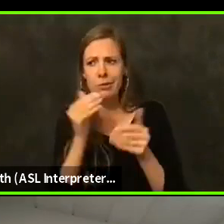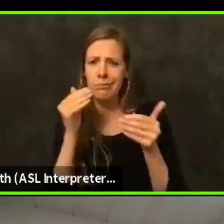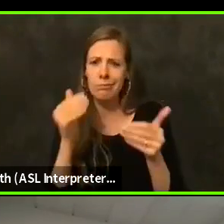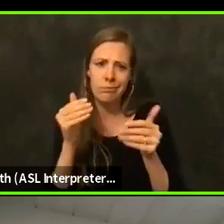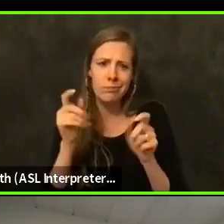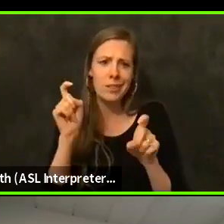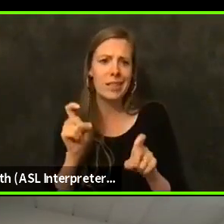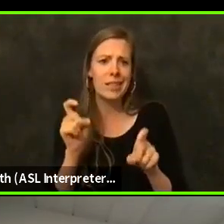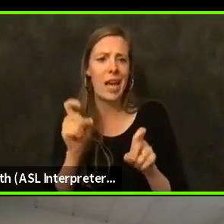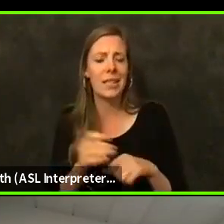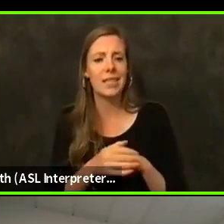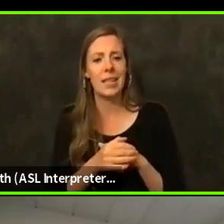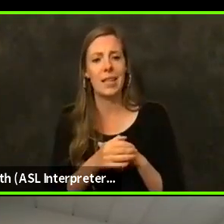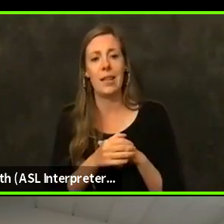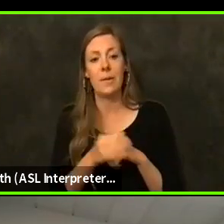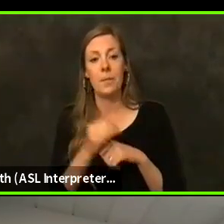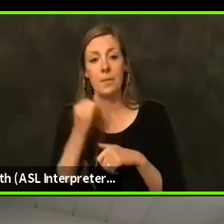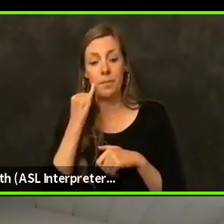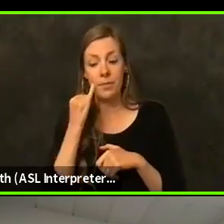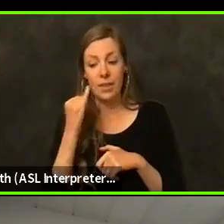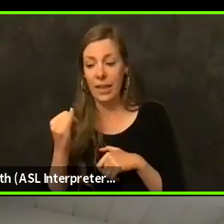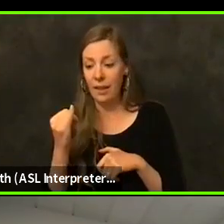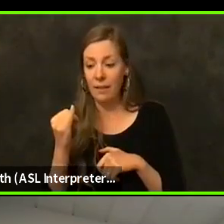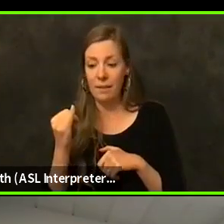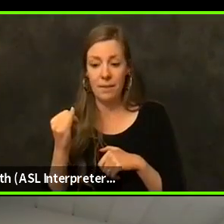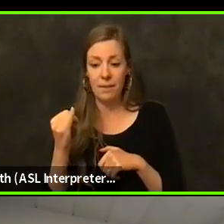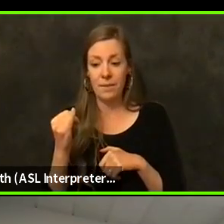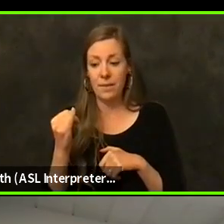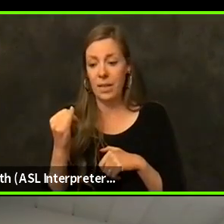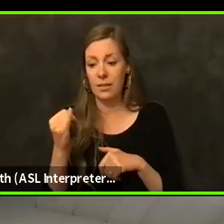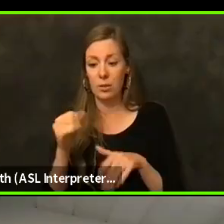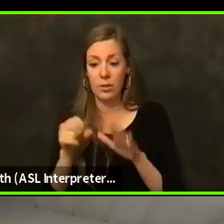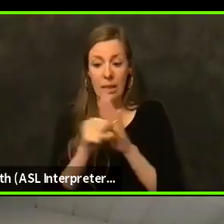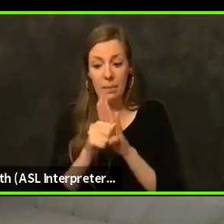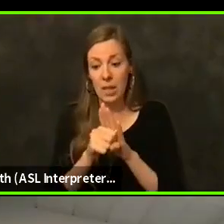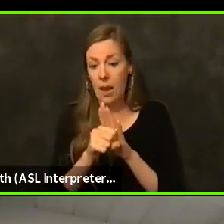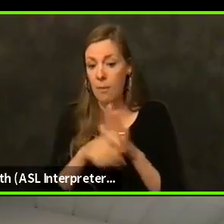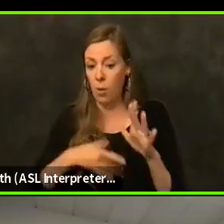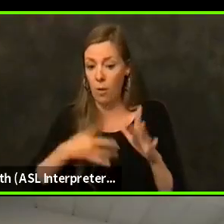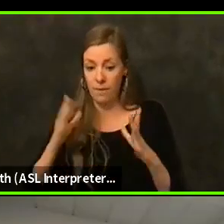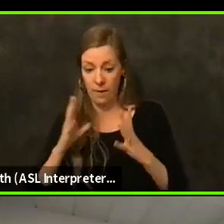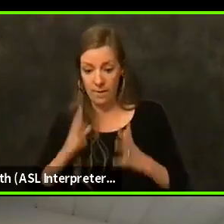If there's and whether you have symptoms or not, consider getting tested.